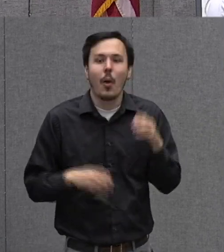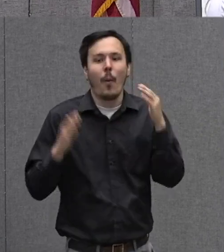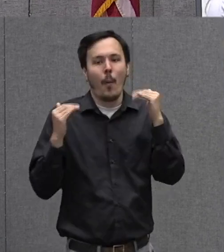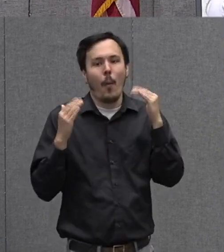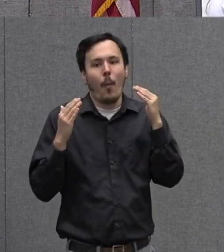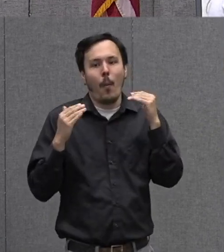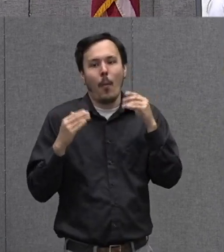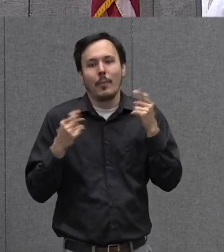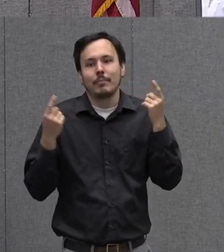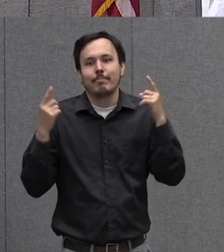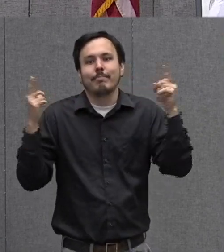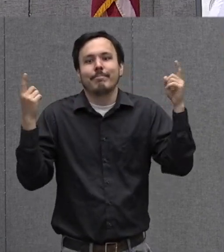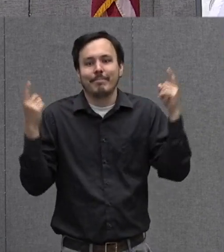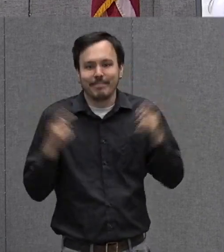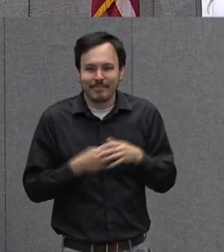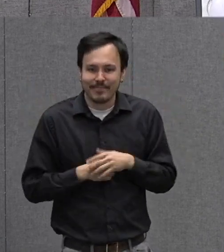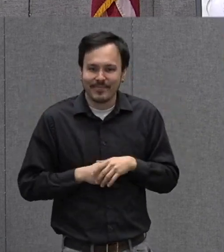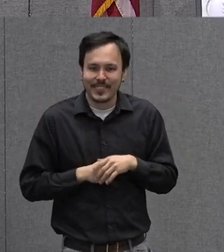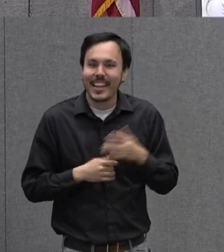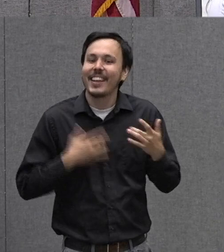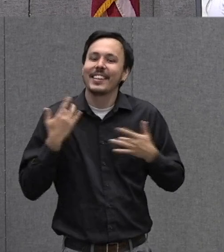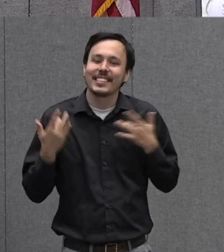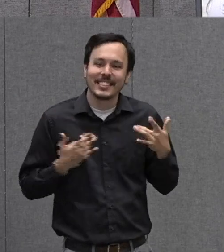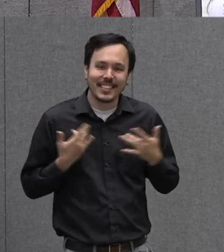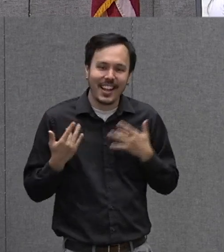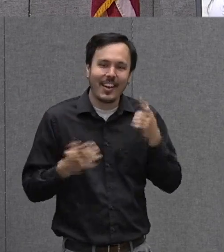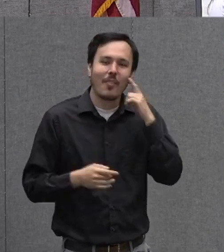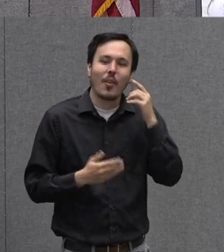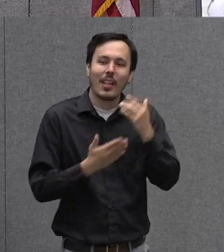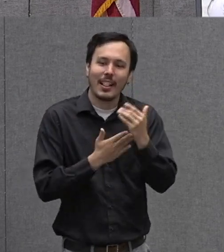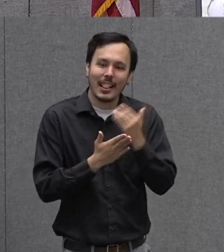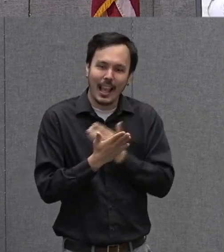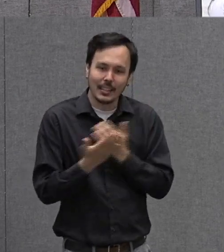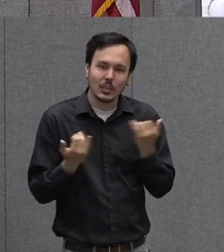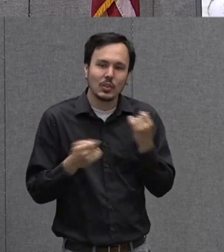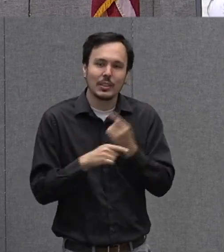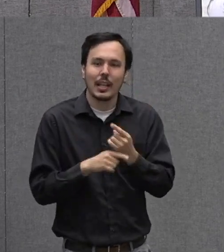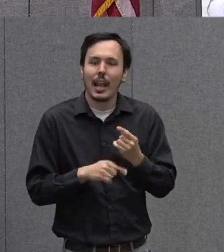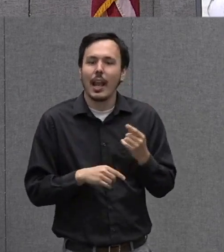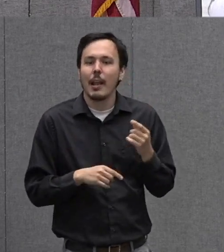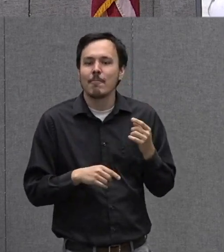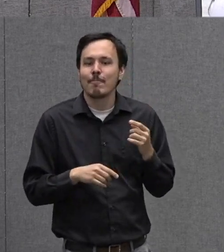I'm so excited for the lessons today and to hear all about Earth